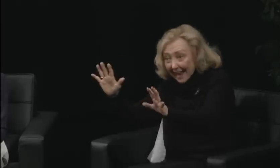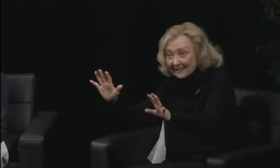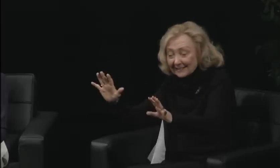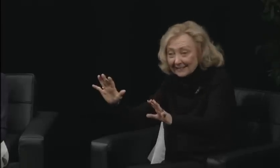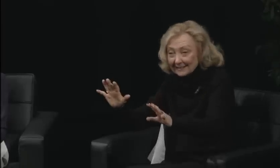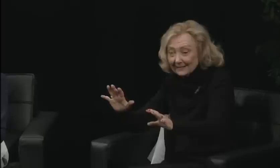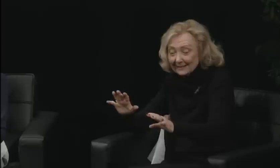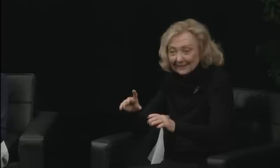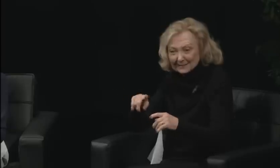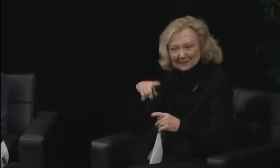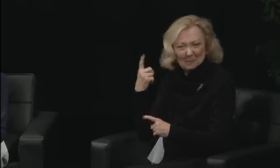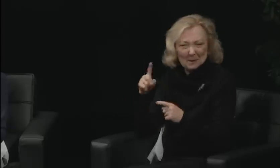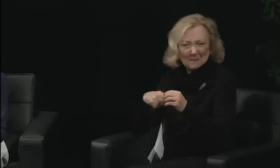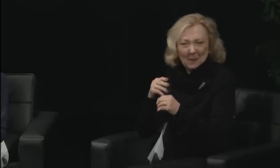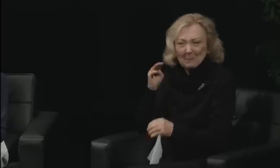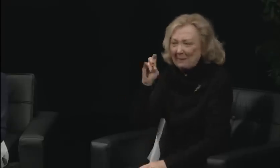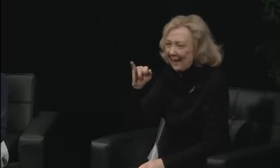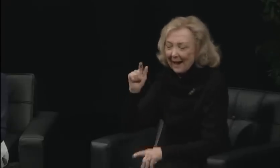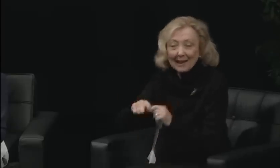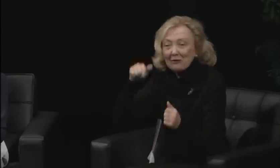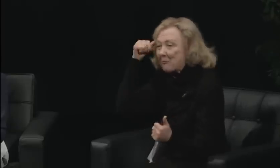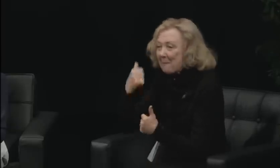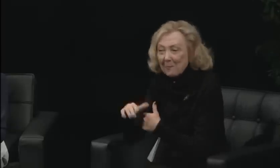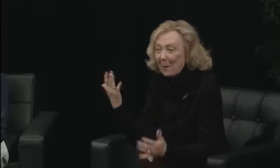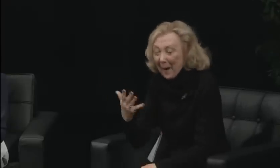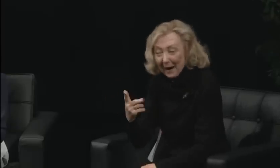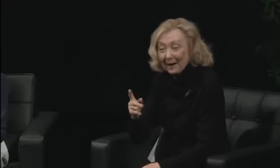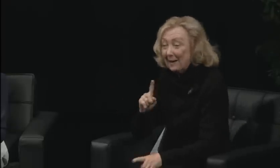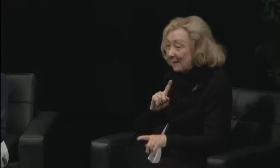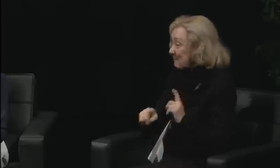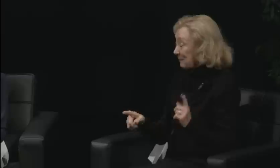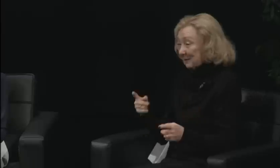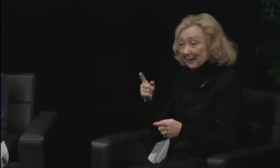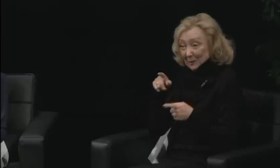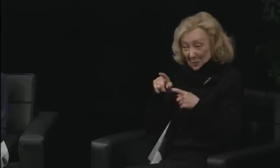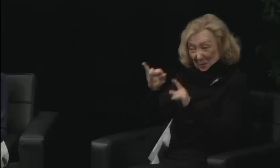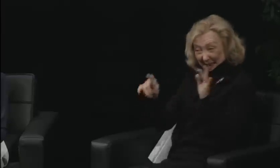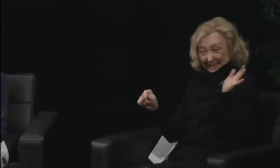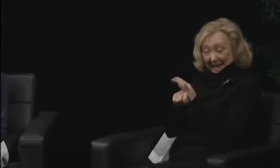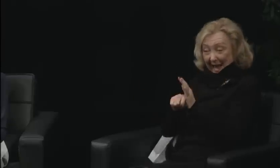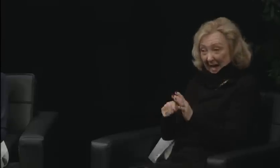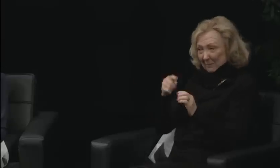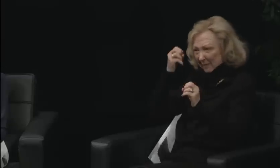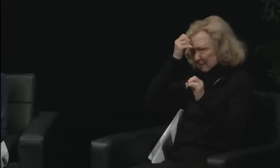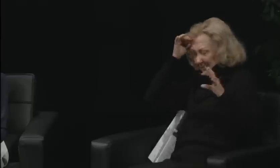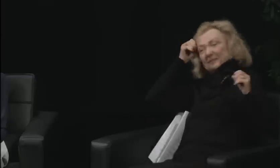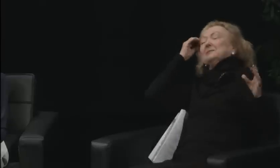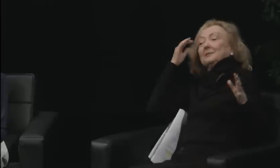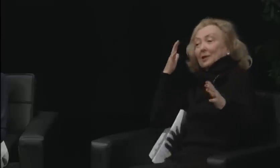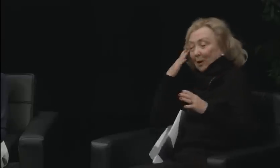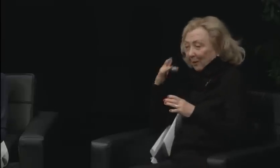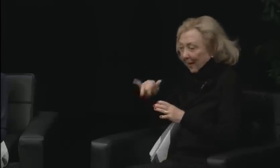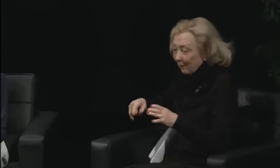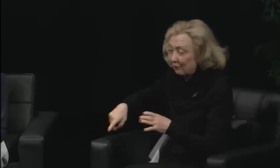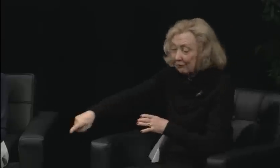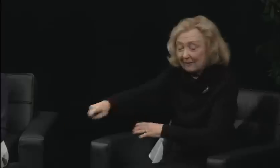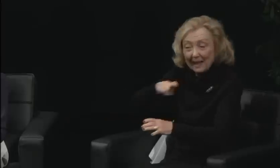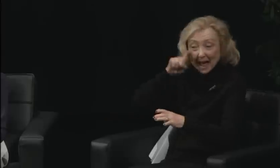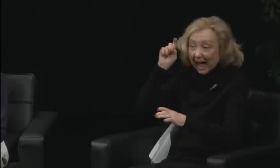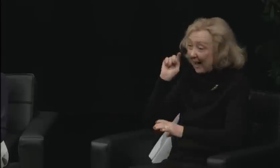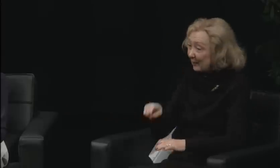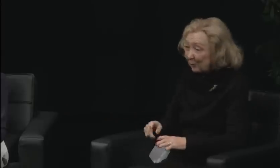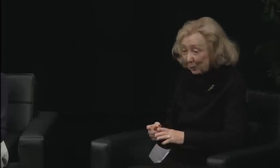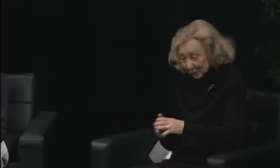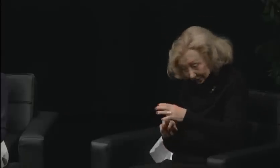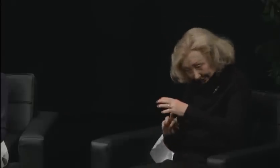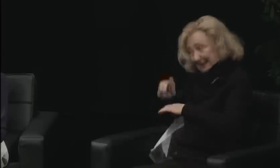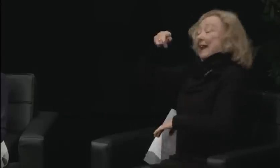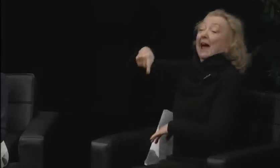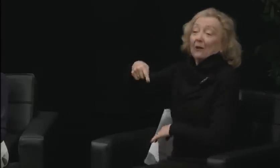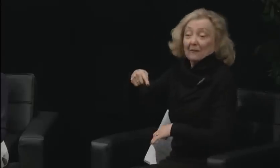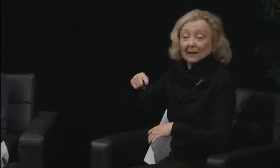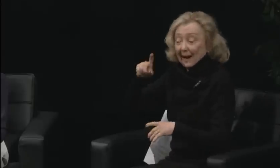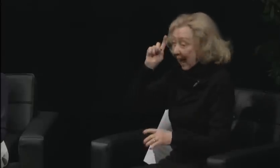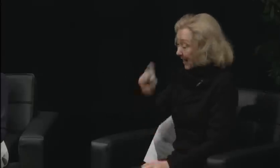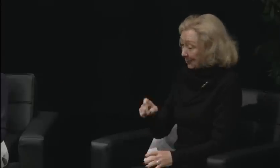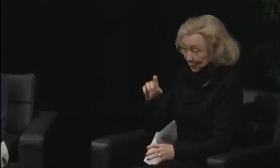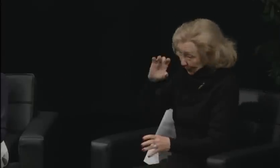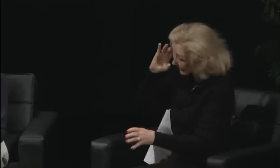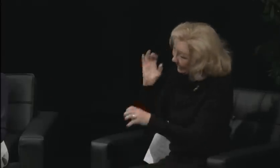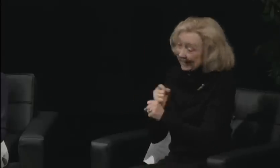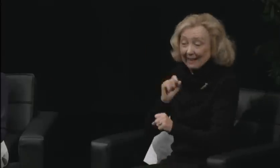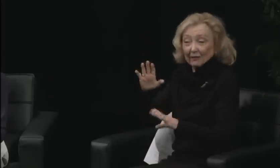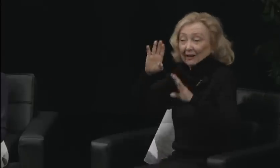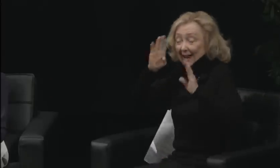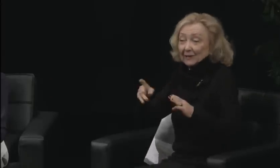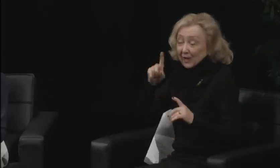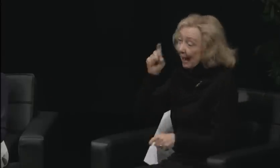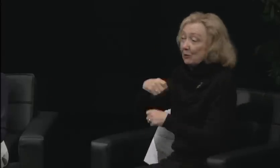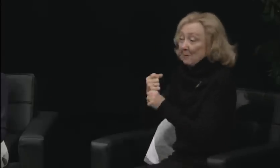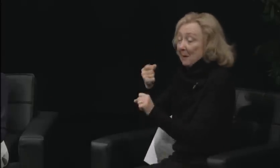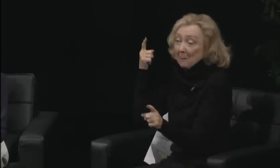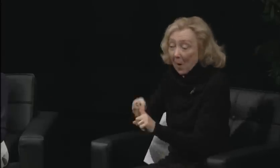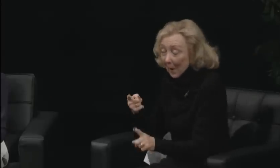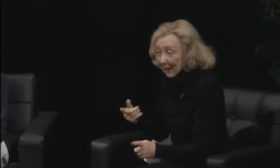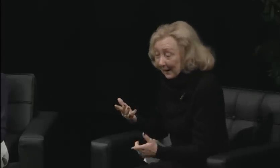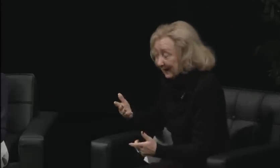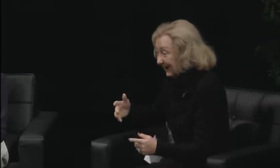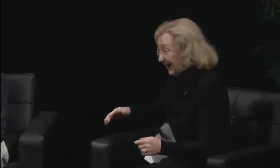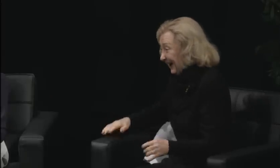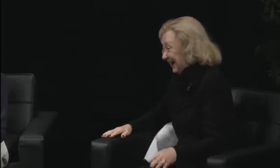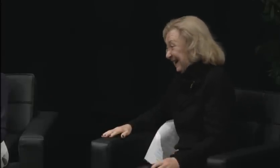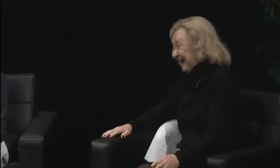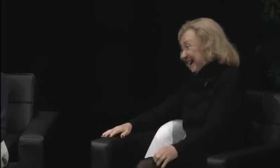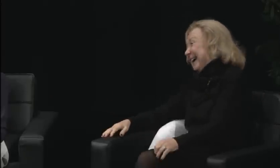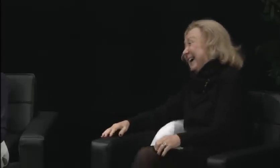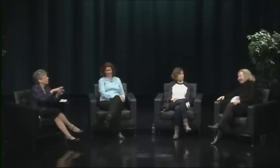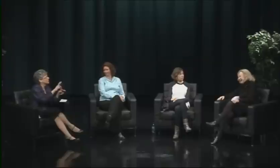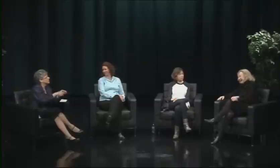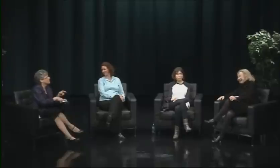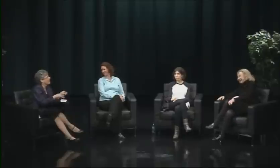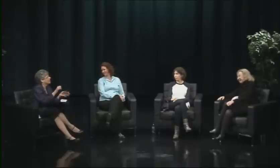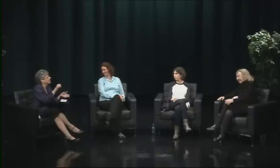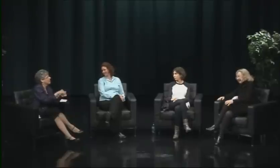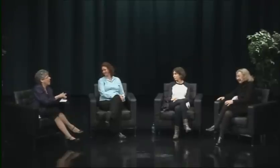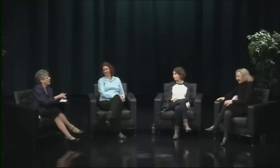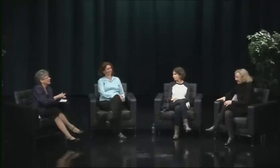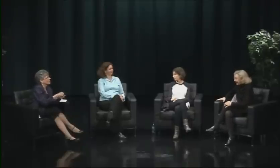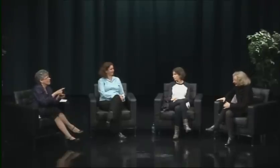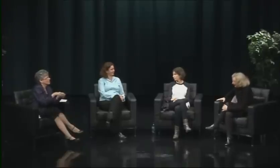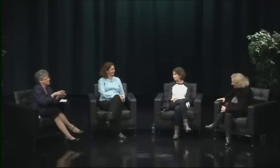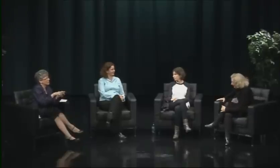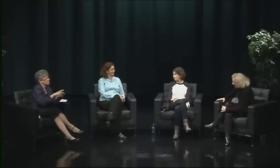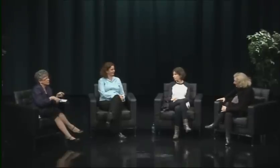that women tended to be comfortable in the same realm,